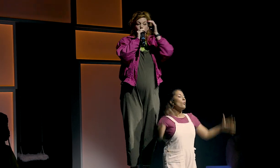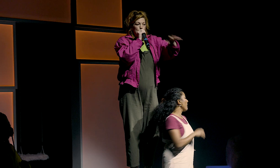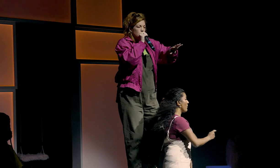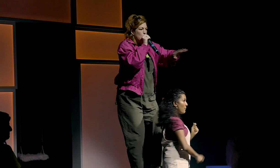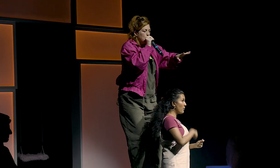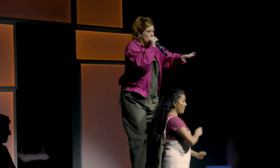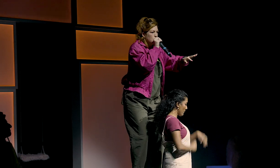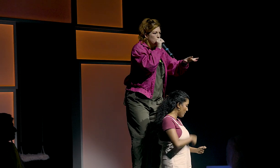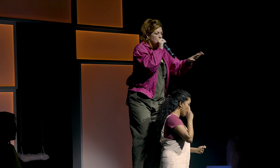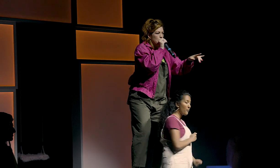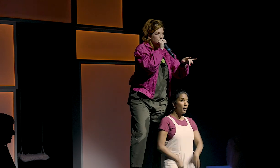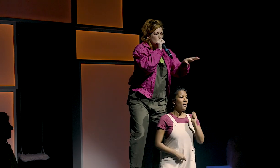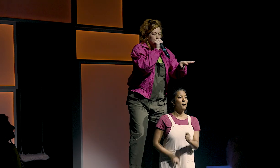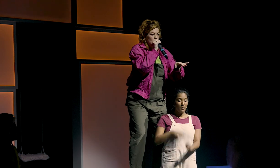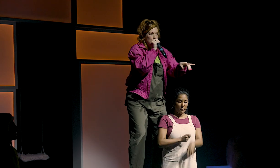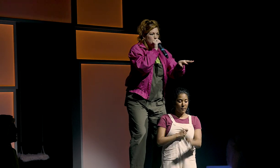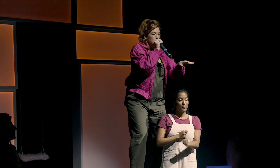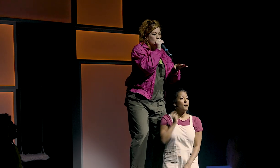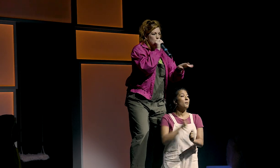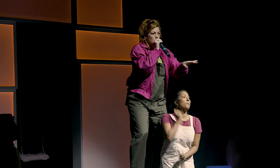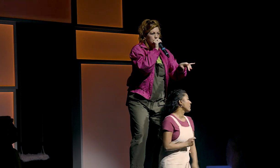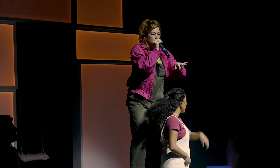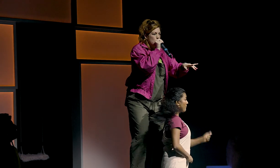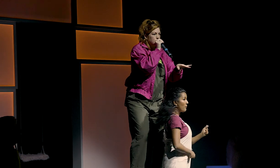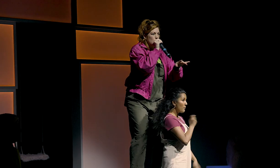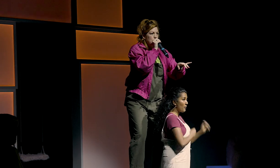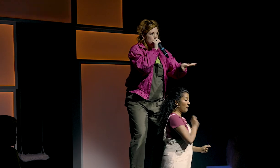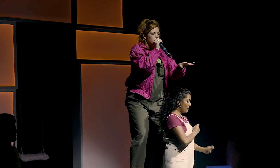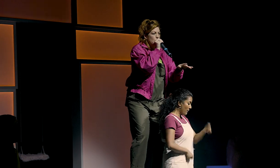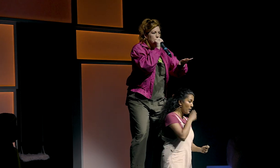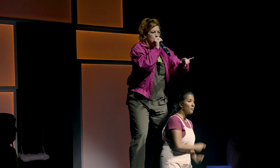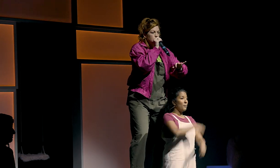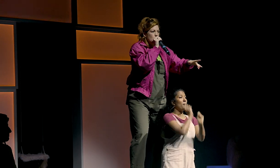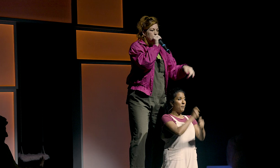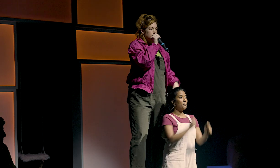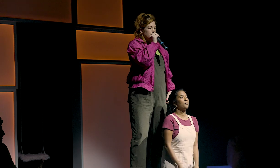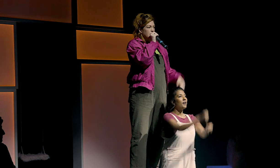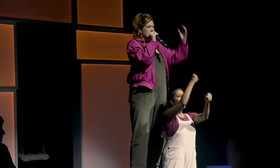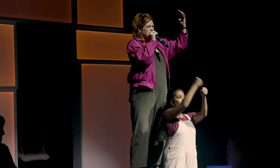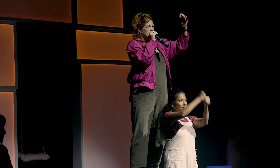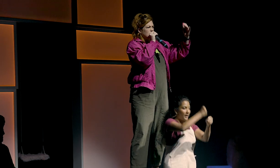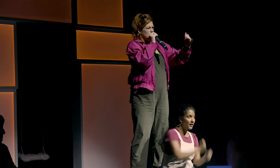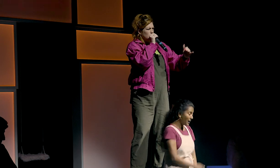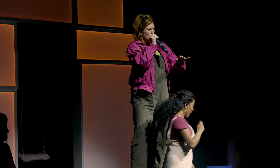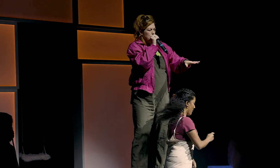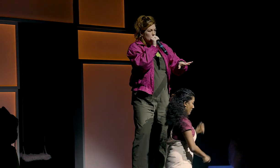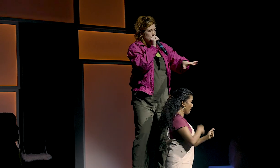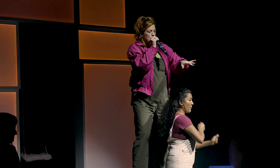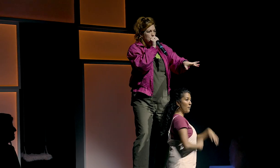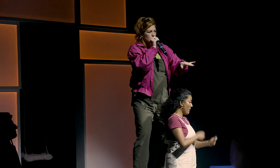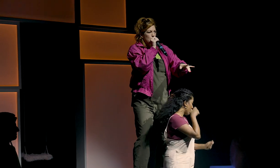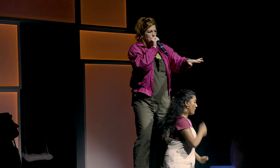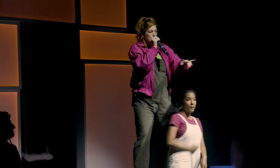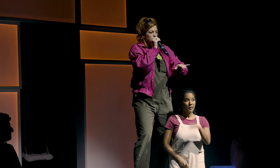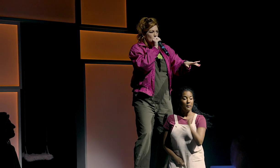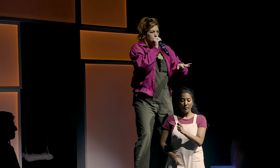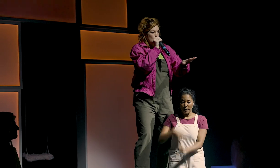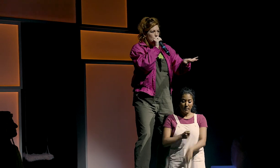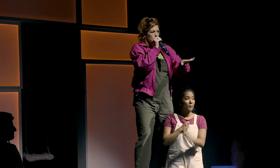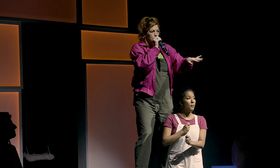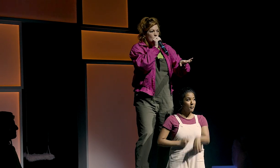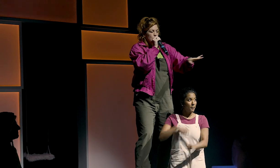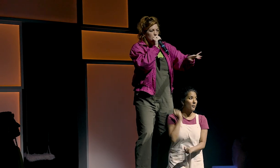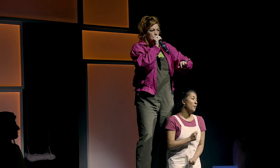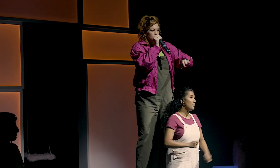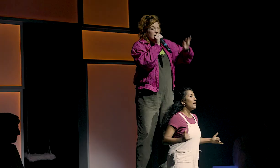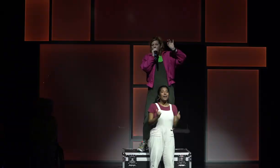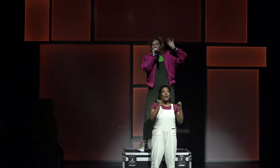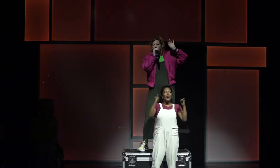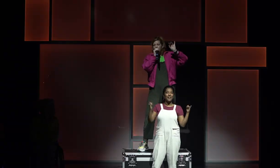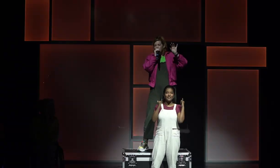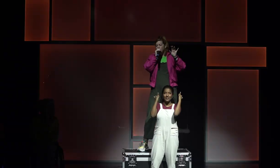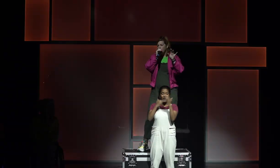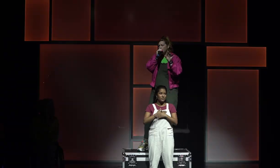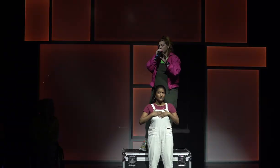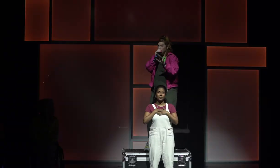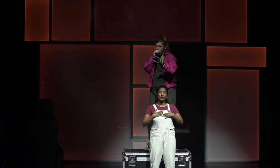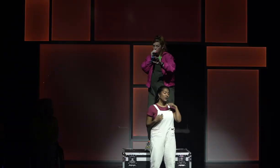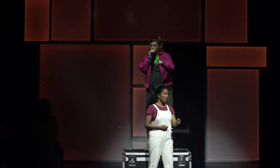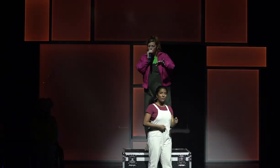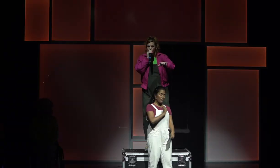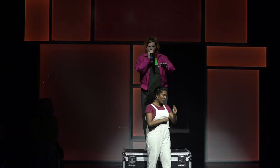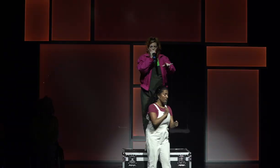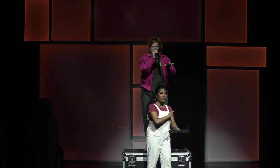[ # THE NOISE OF THE HELICOPTER LOWERS INTO A DEEP BASS ]